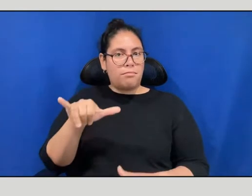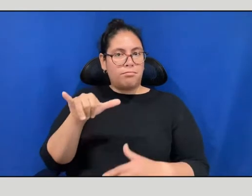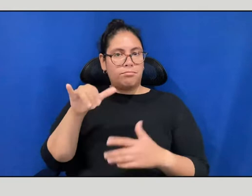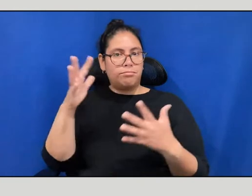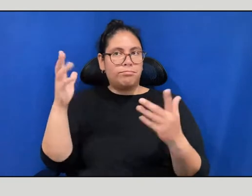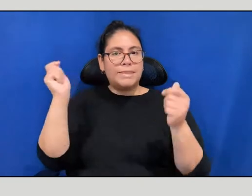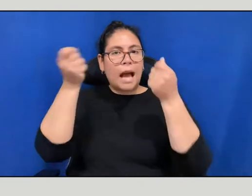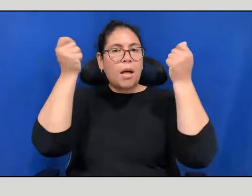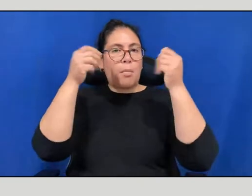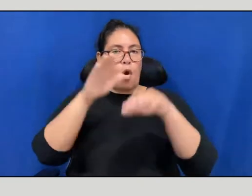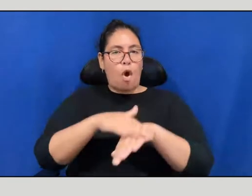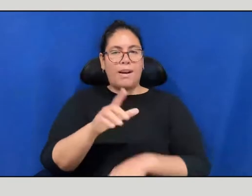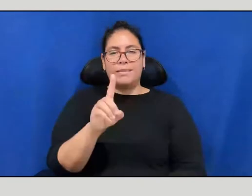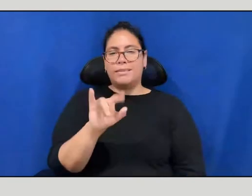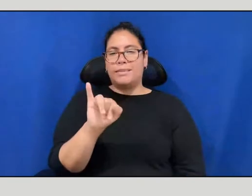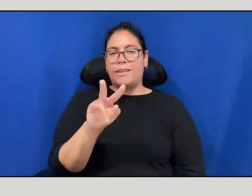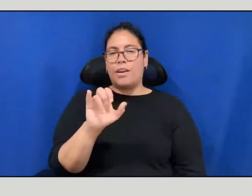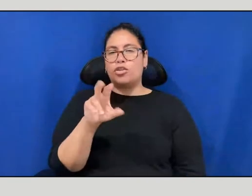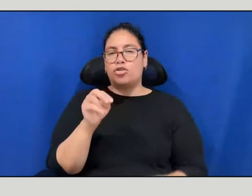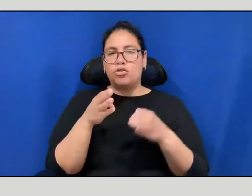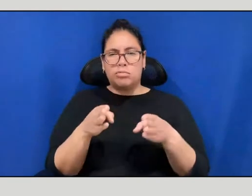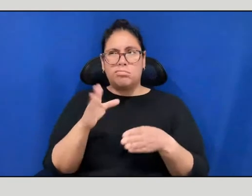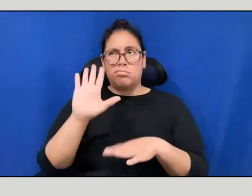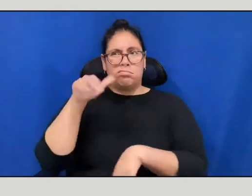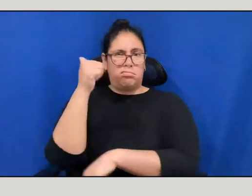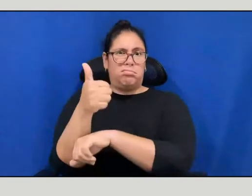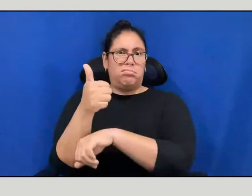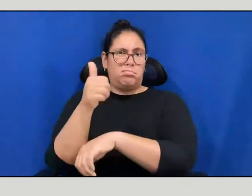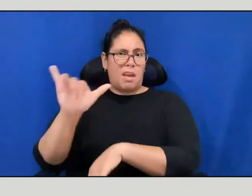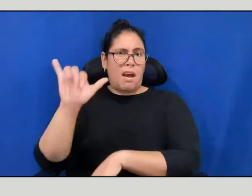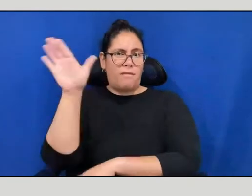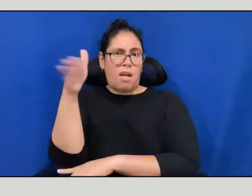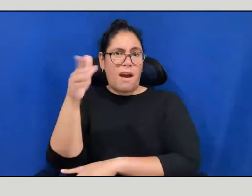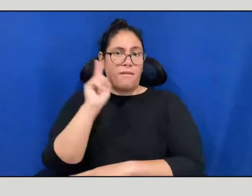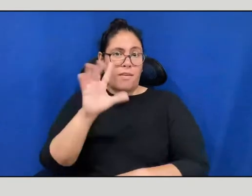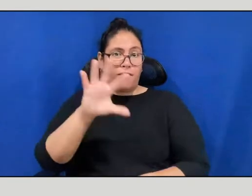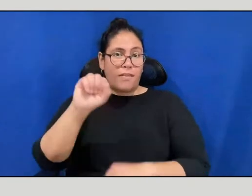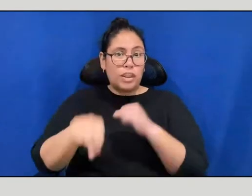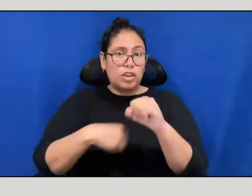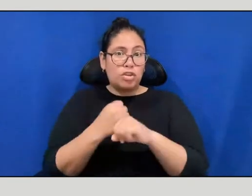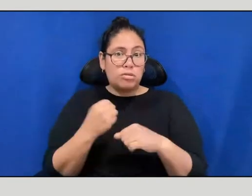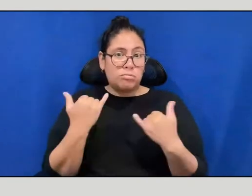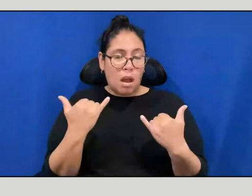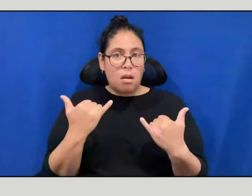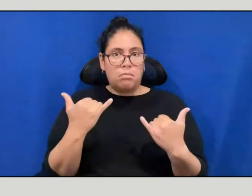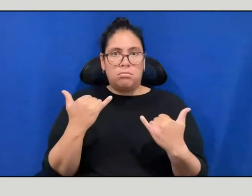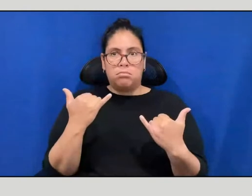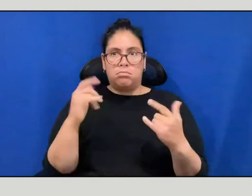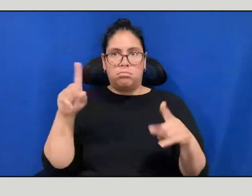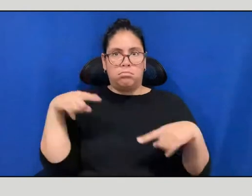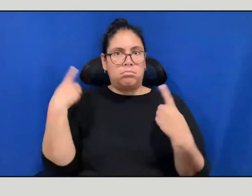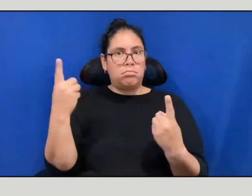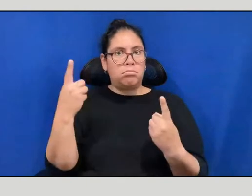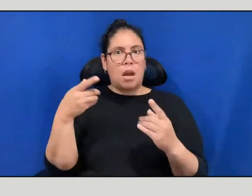for 50 years now, has been holding strong against colonization, against gentrification,